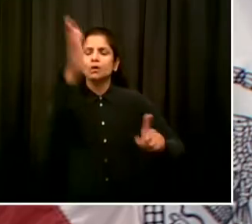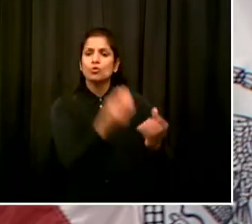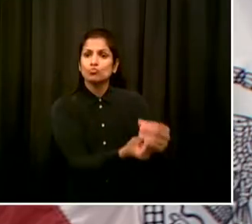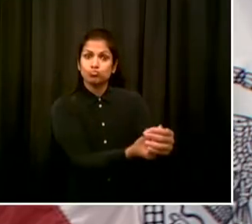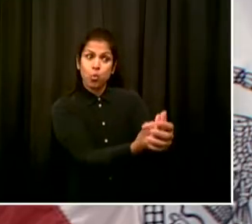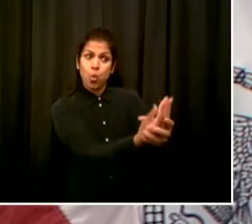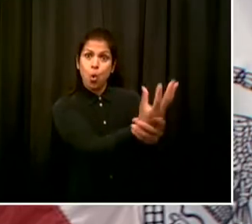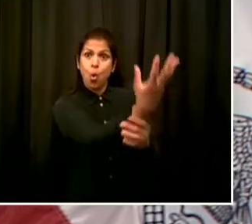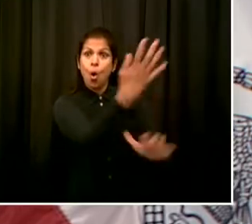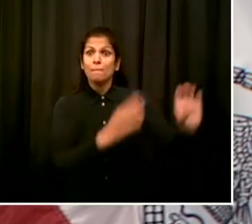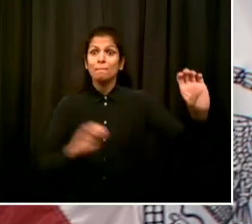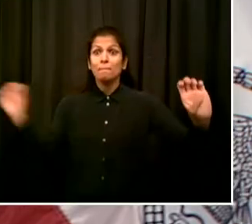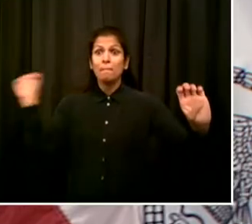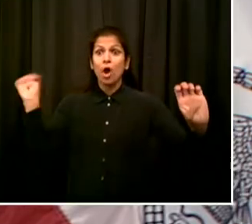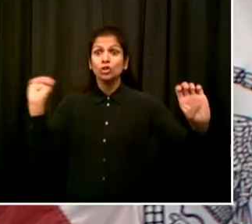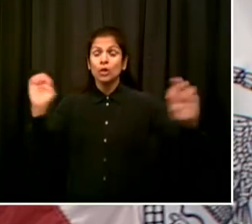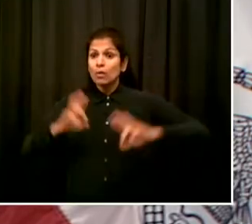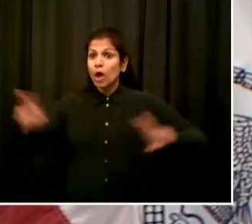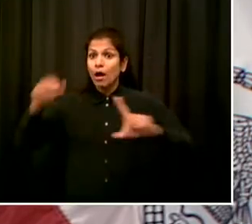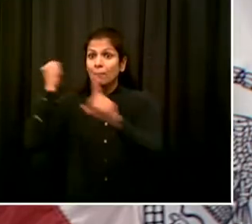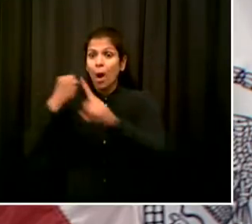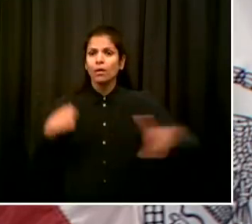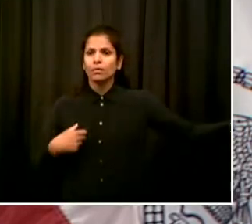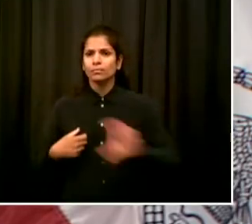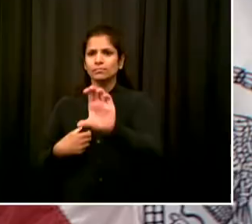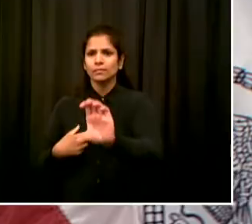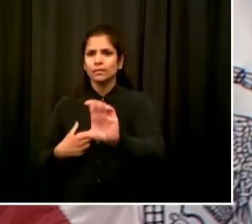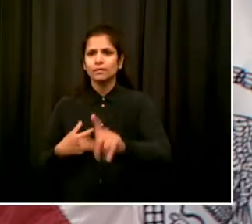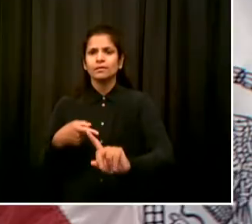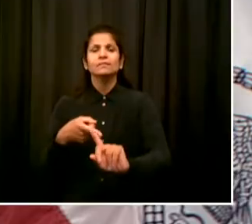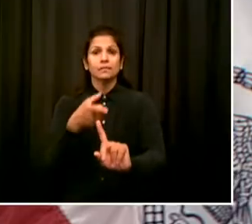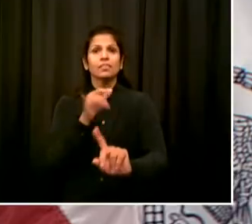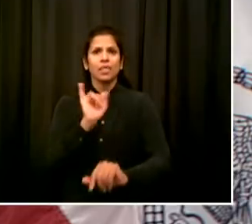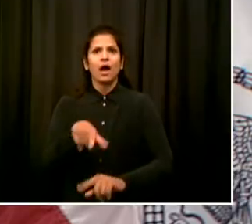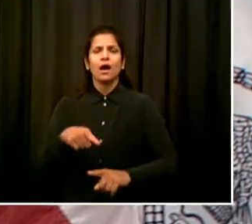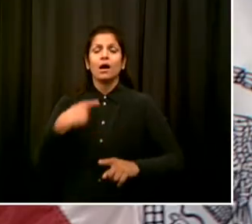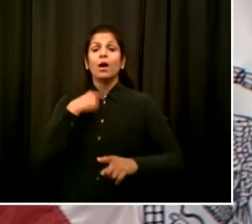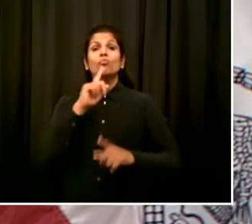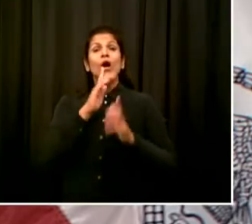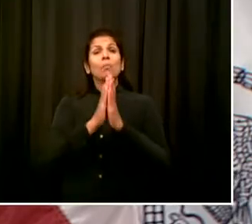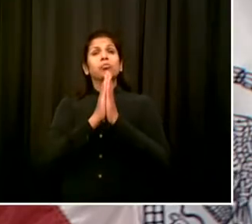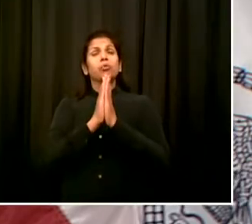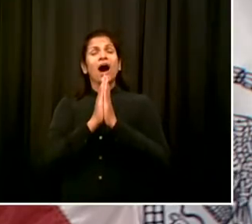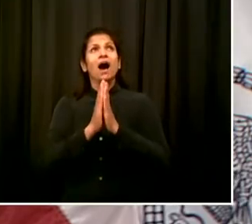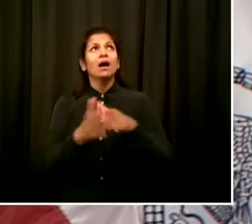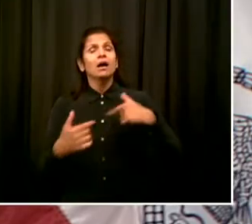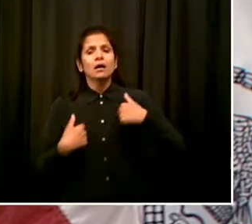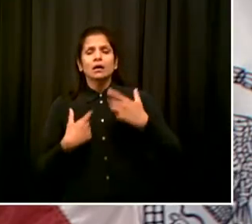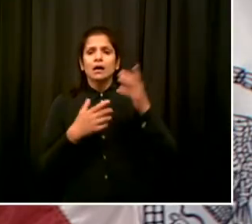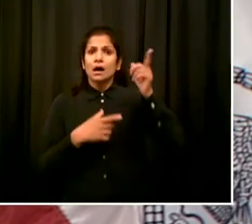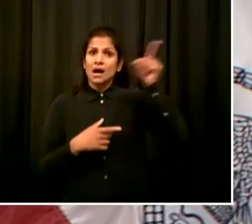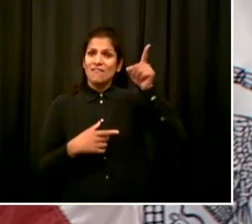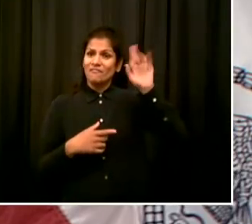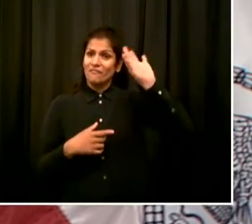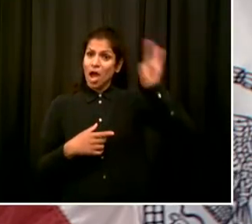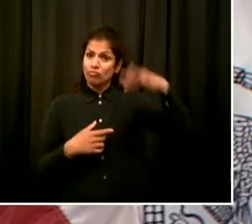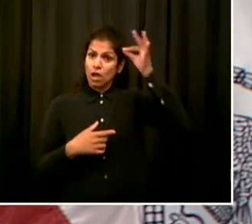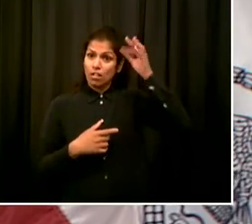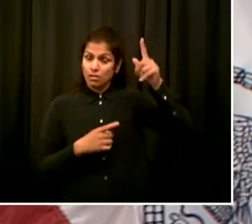MEANS. AMI AYPRING FOR A STIMUTLUS HAT WI LLAOLLW US O T TRULY GET BACK ON OUR FEET BUT I INTHK E TH INVESTMENTS WE